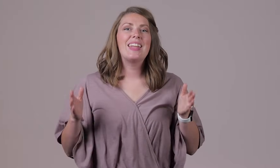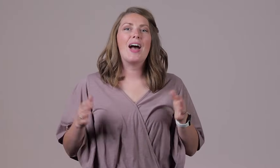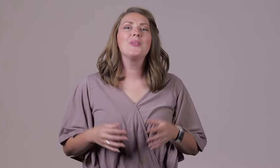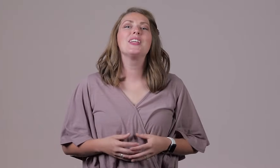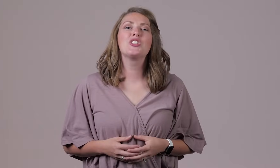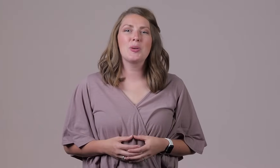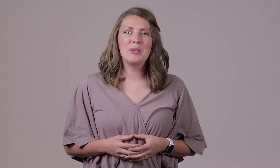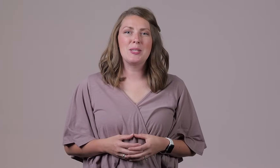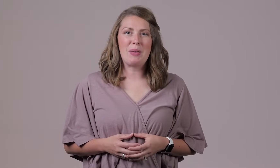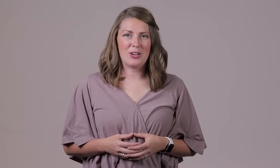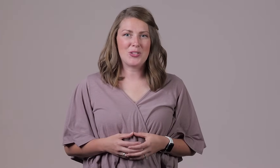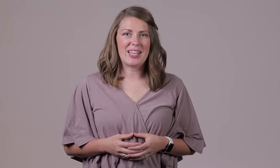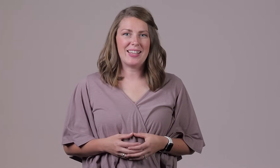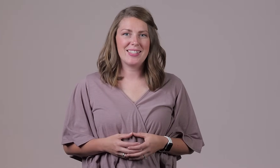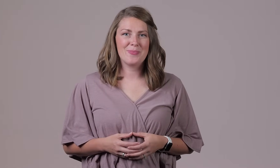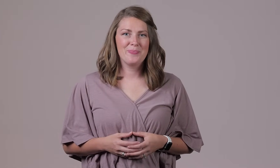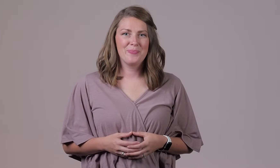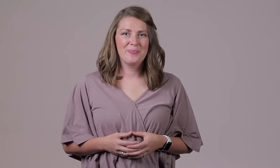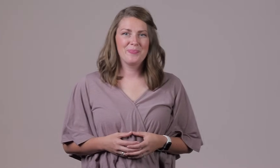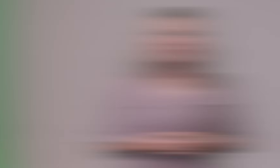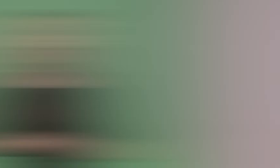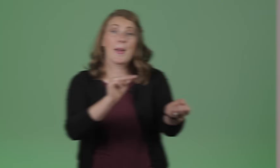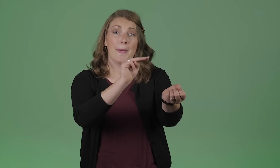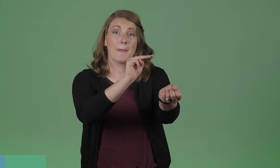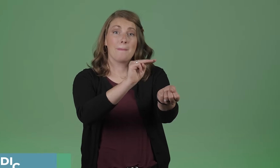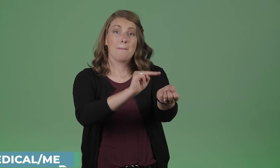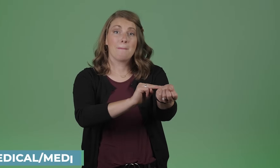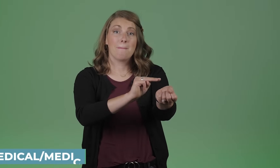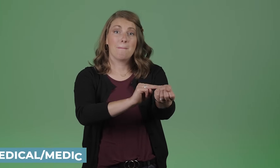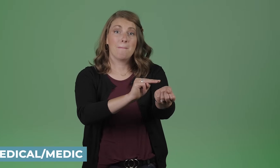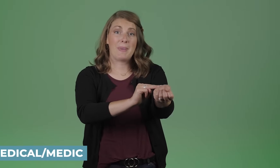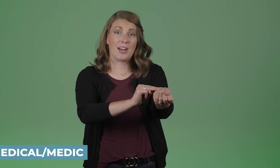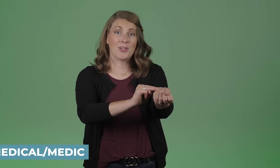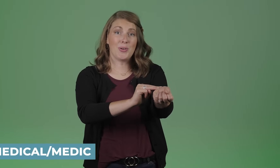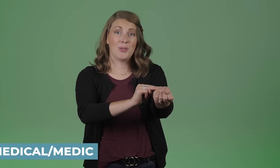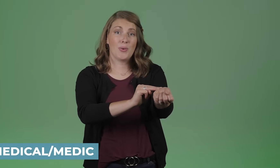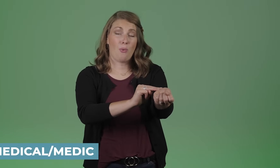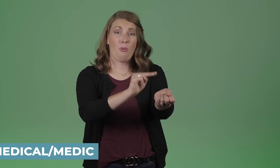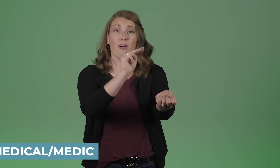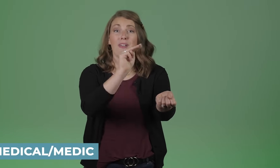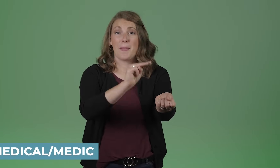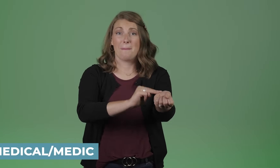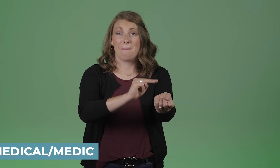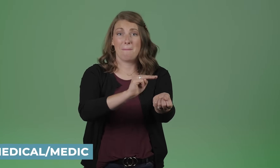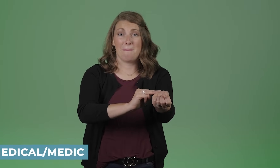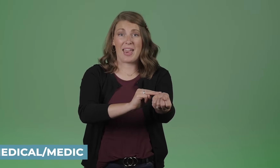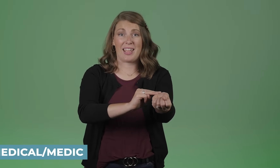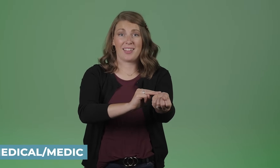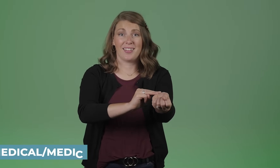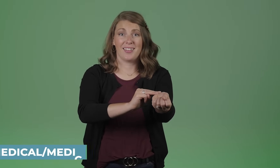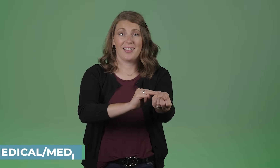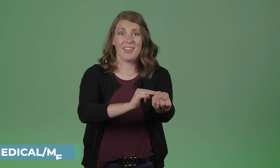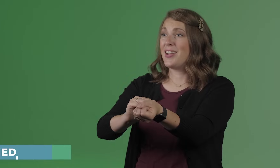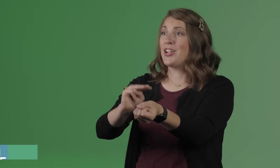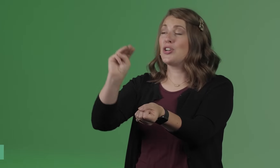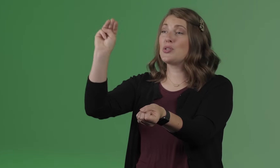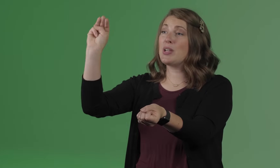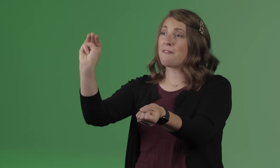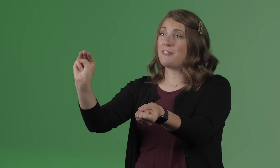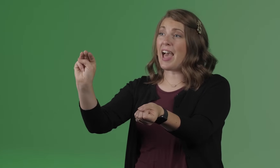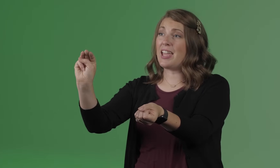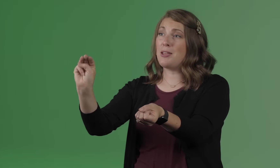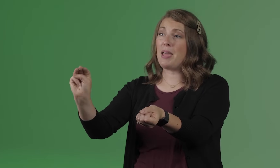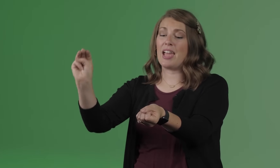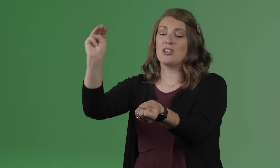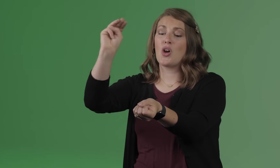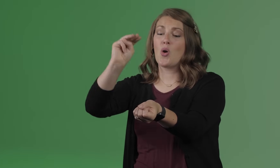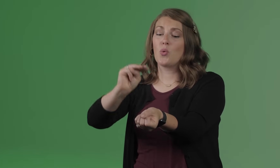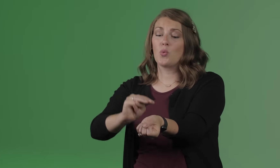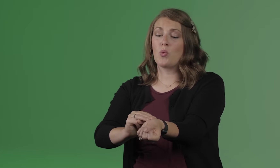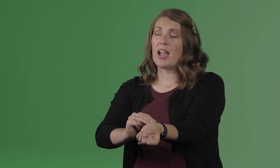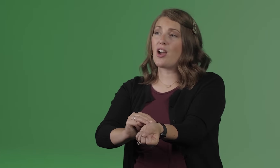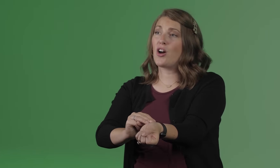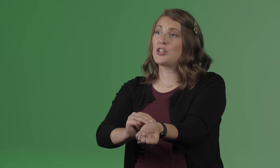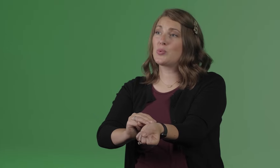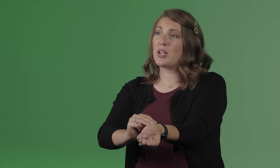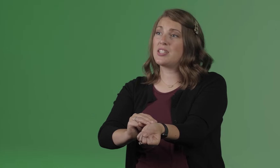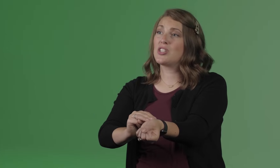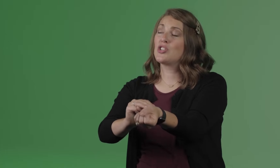Now let's jump into medical signs. 'Medical or medic,' you're doing a flat 'M' hand right on your wrist